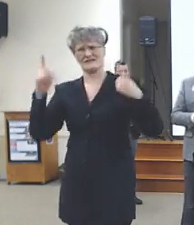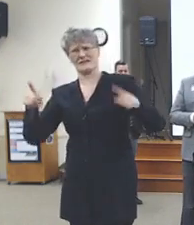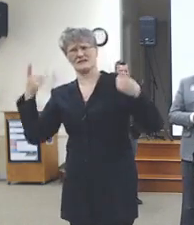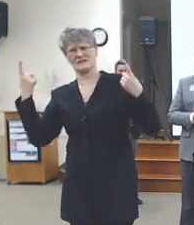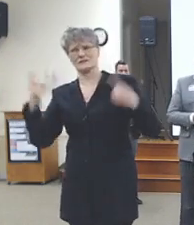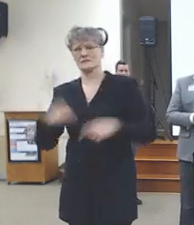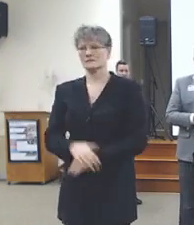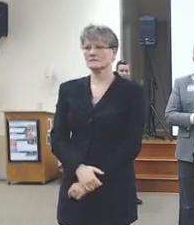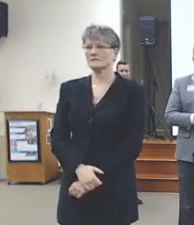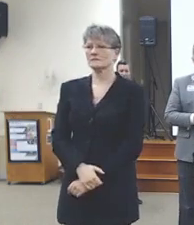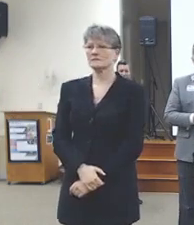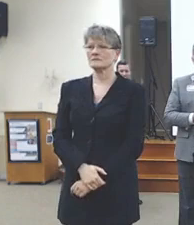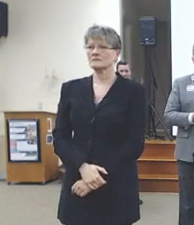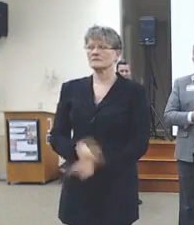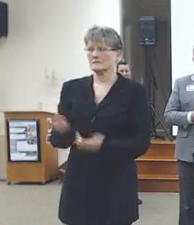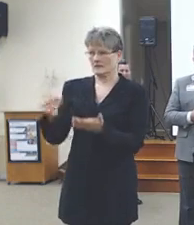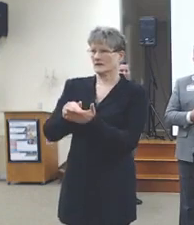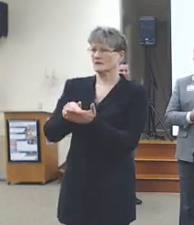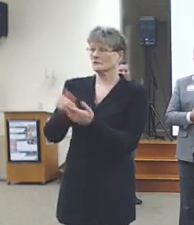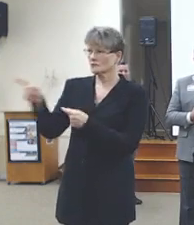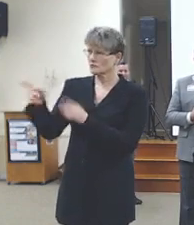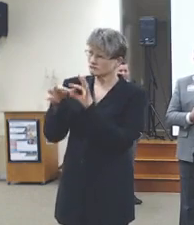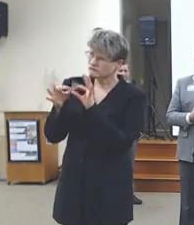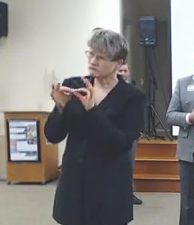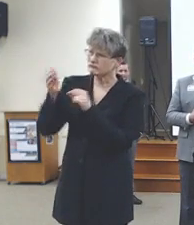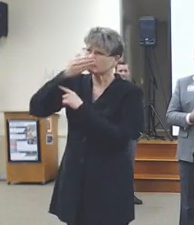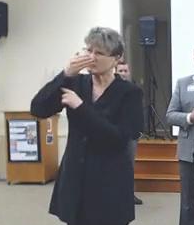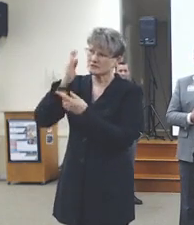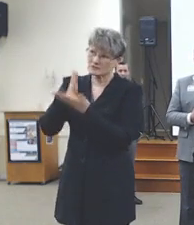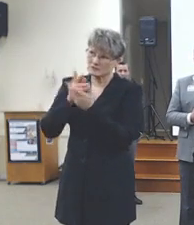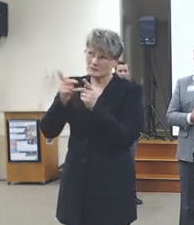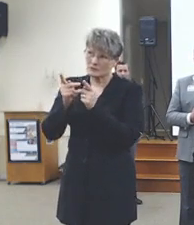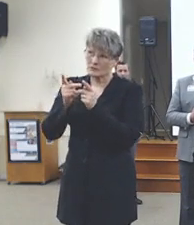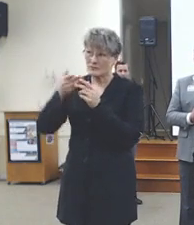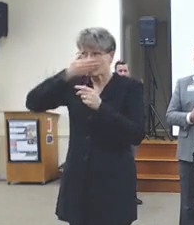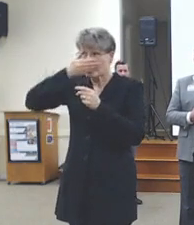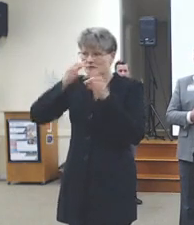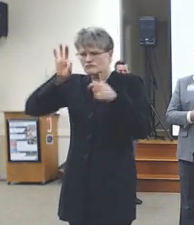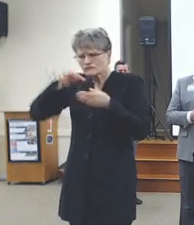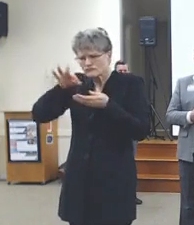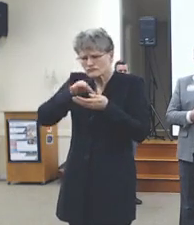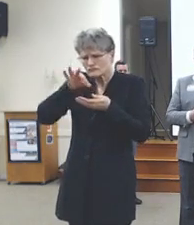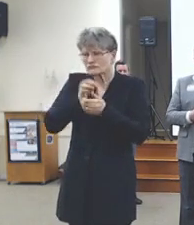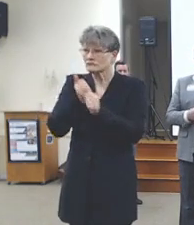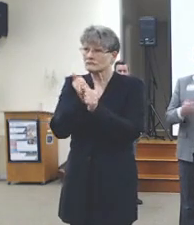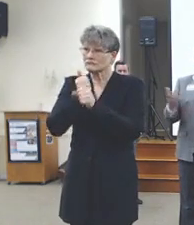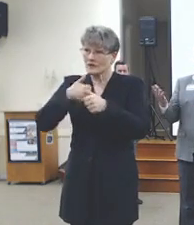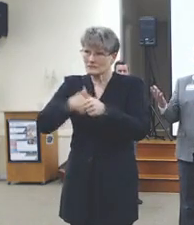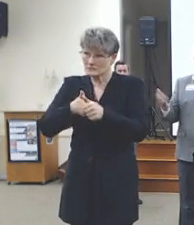You mentioned masks and some people are sewing masks. Are those effective? So, I'm